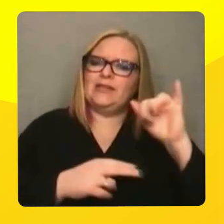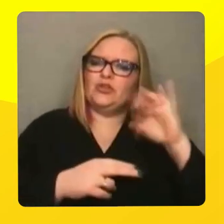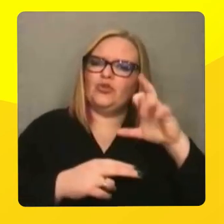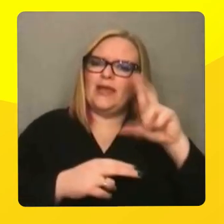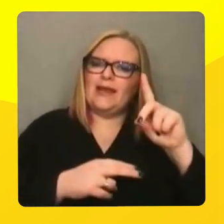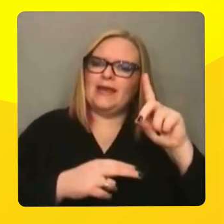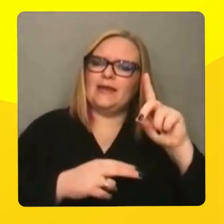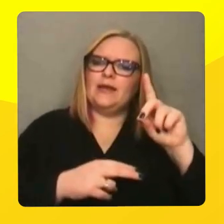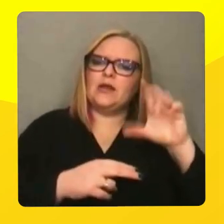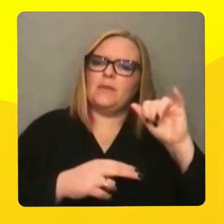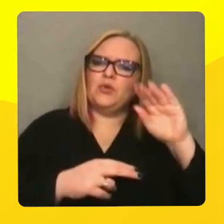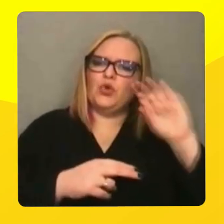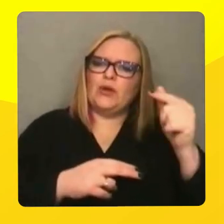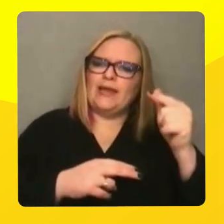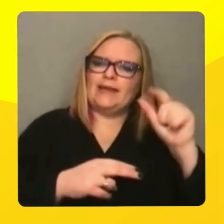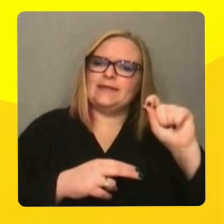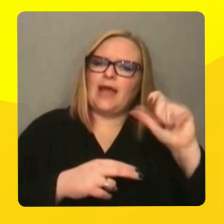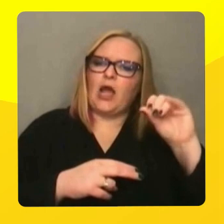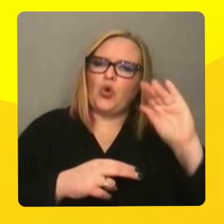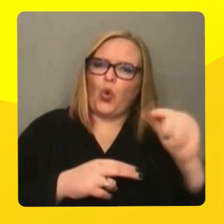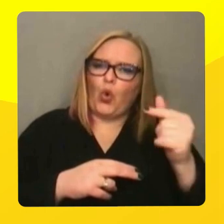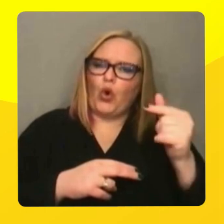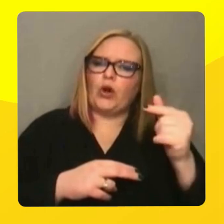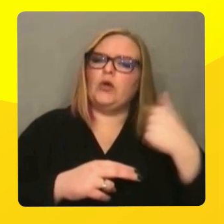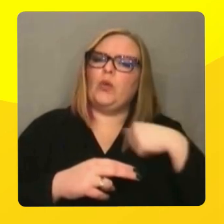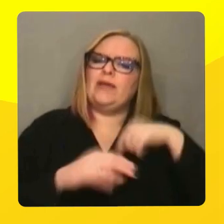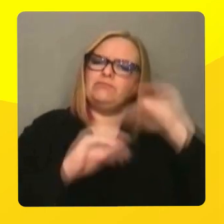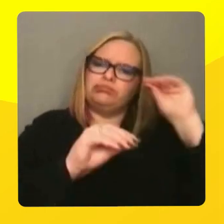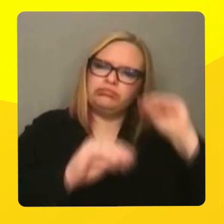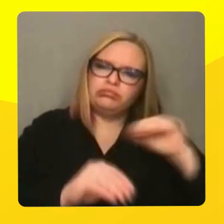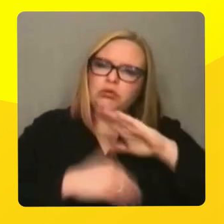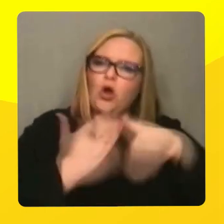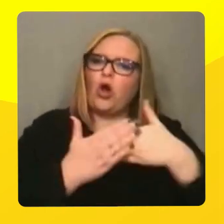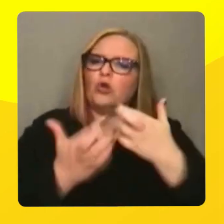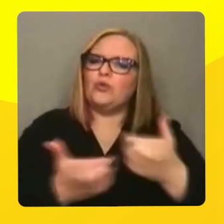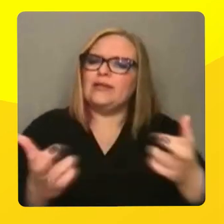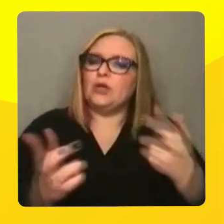That's a repository for all of these resources, and you can add your own activities there.